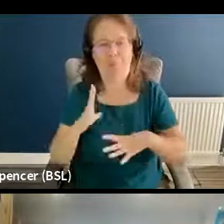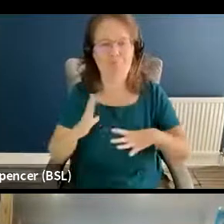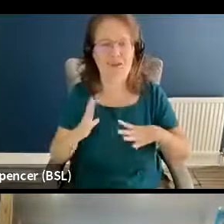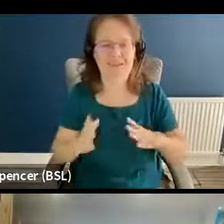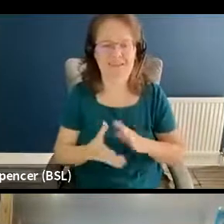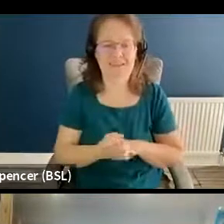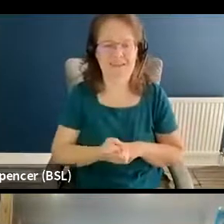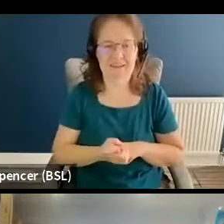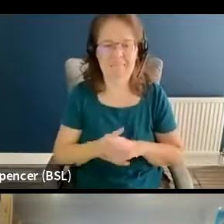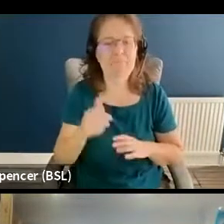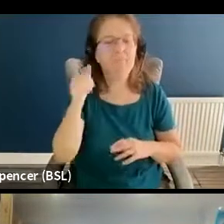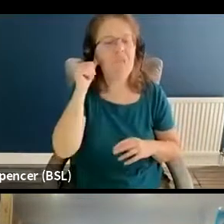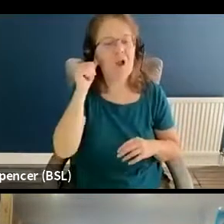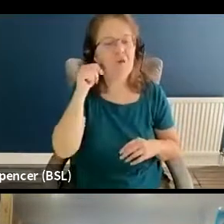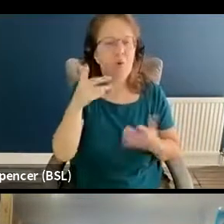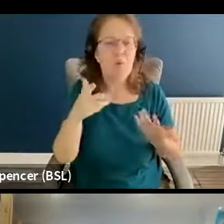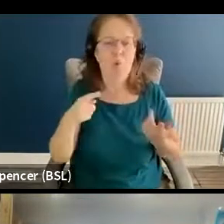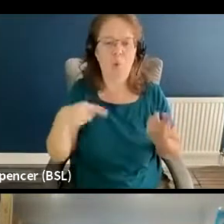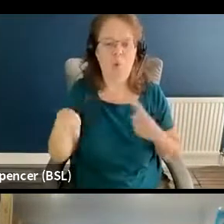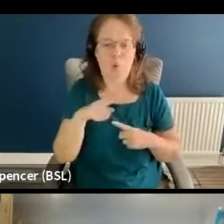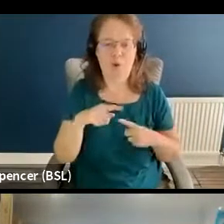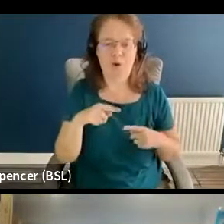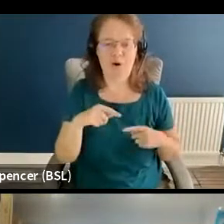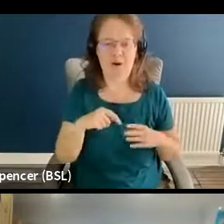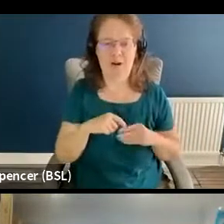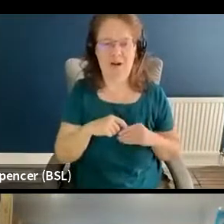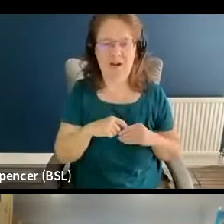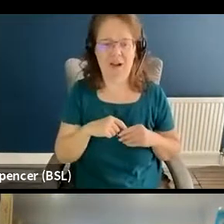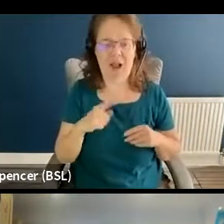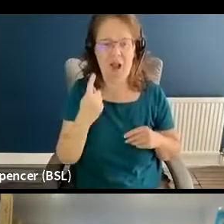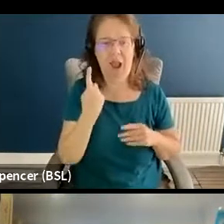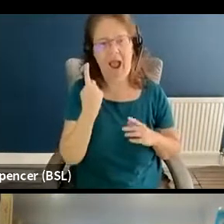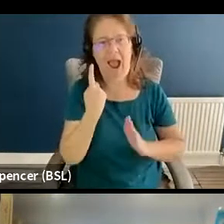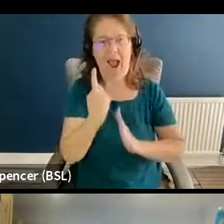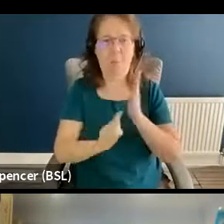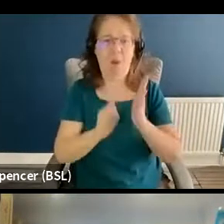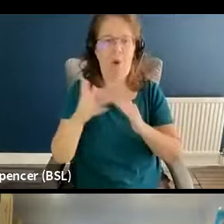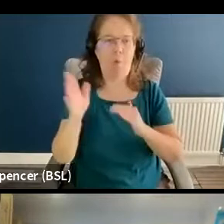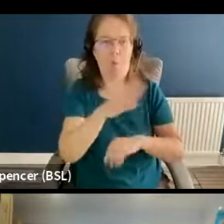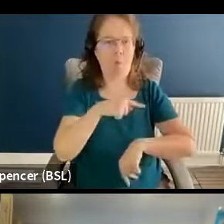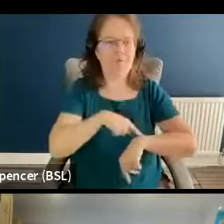I know obviously we've taken, an hour of everybody's time. And first of all,